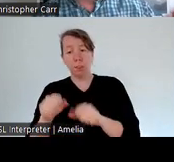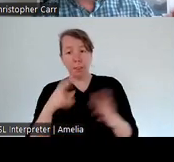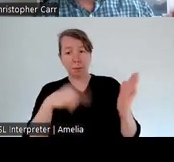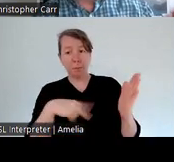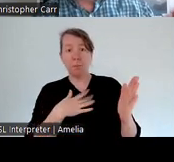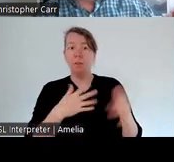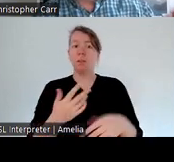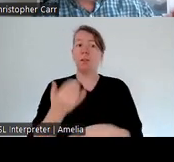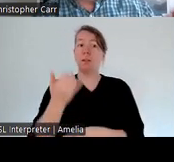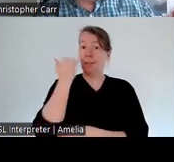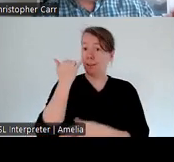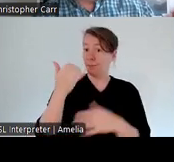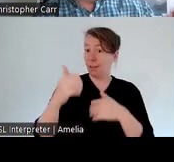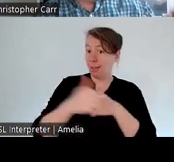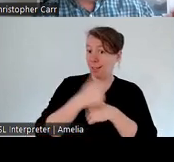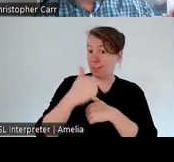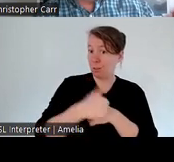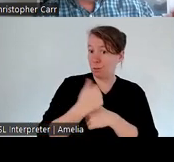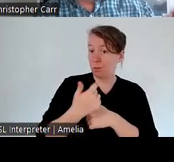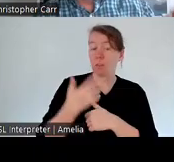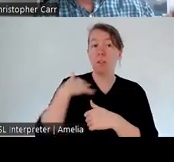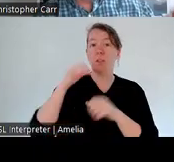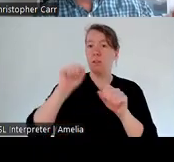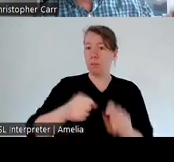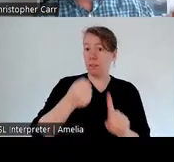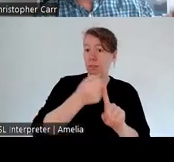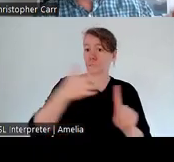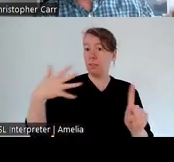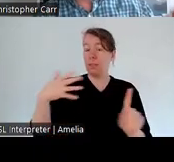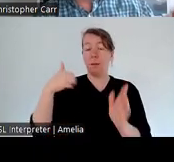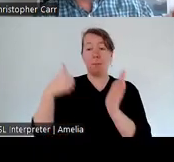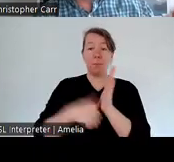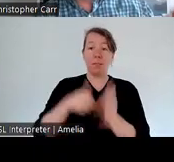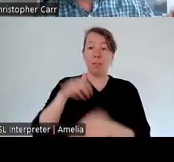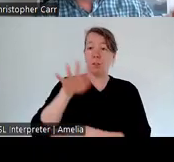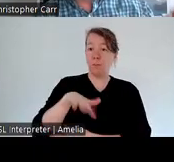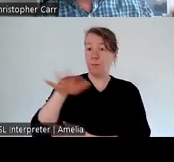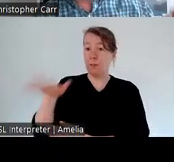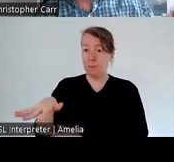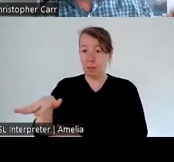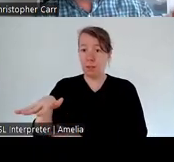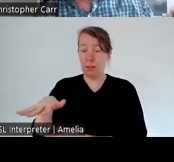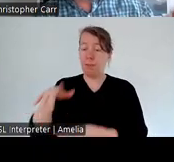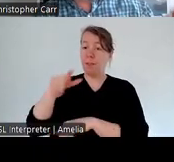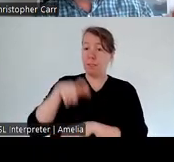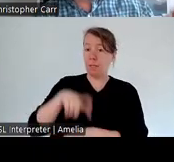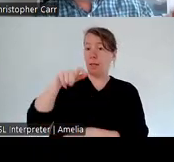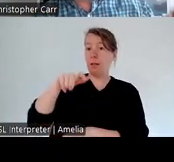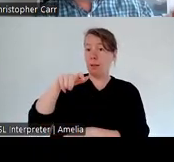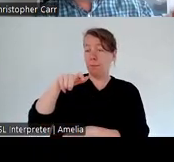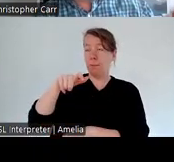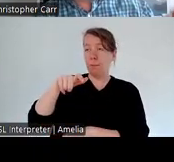you could say “in video, on page 55, at timestamp five minutes,